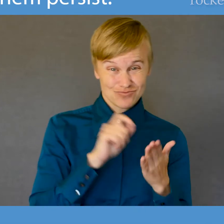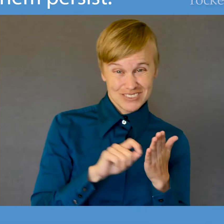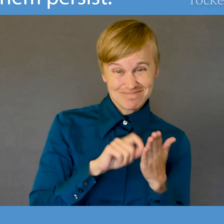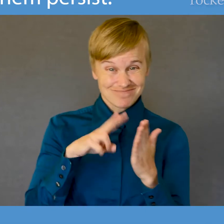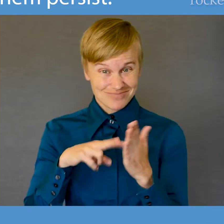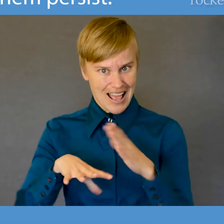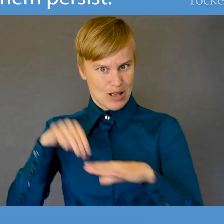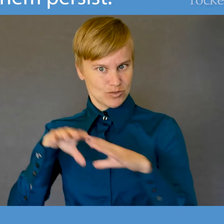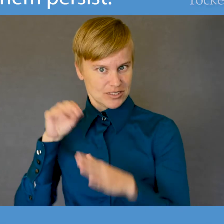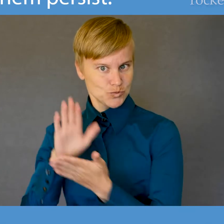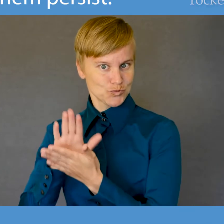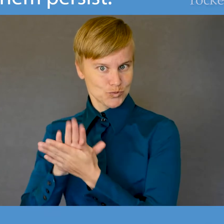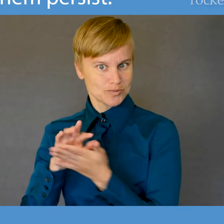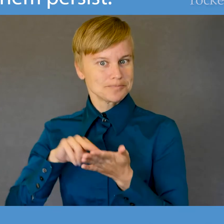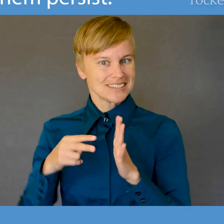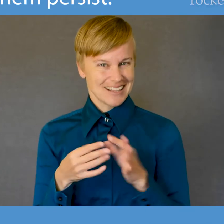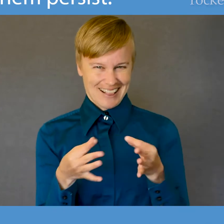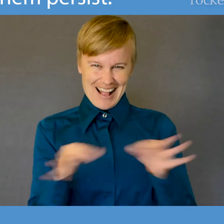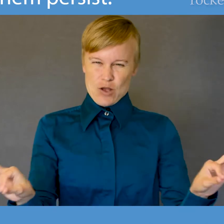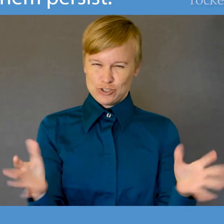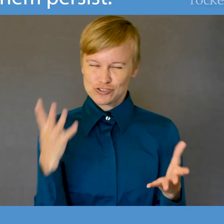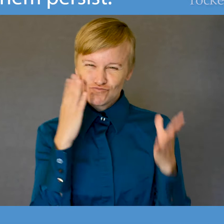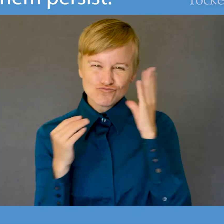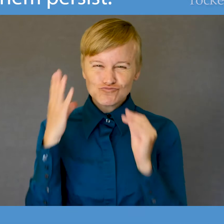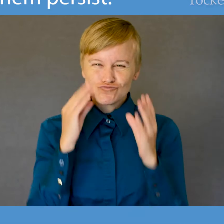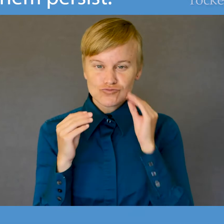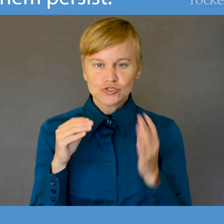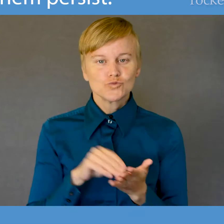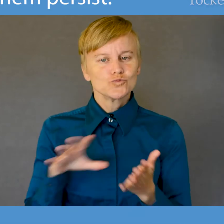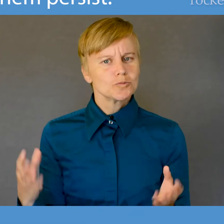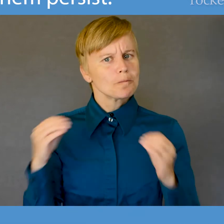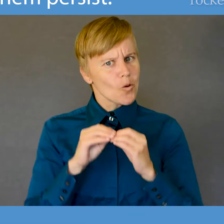with reading and writing outside of school, thus language experiences,